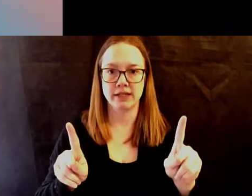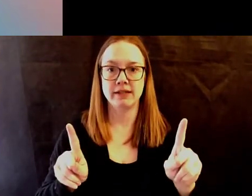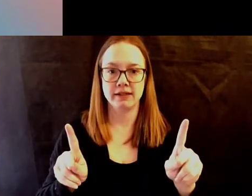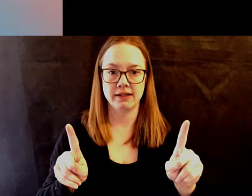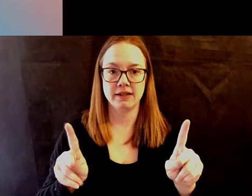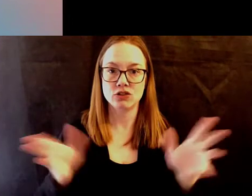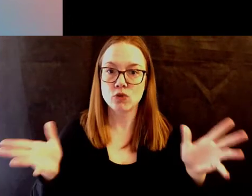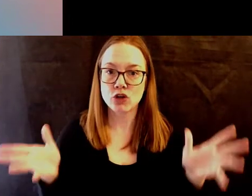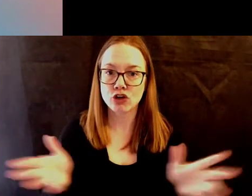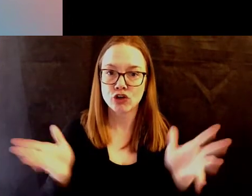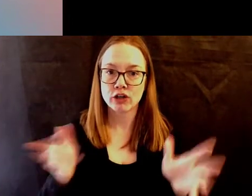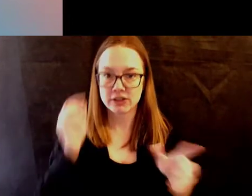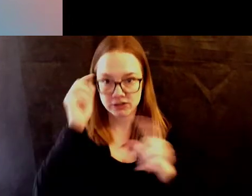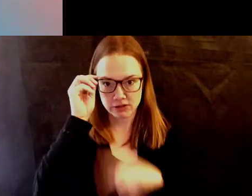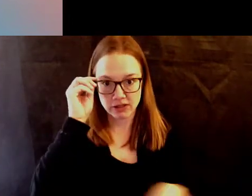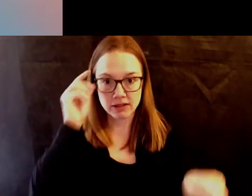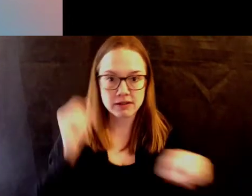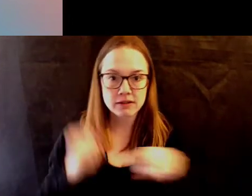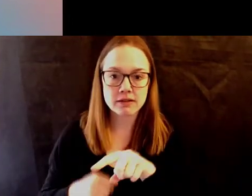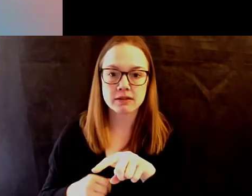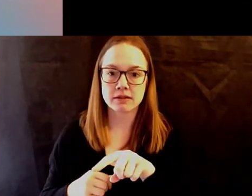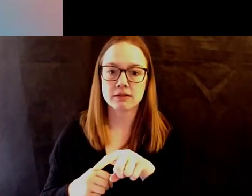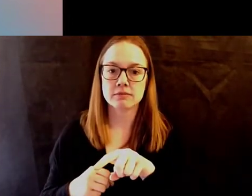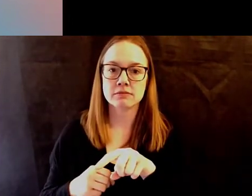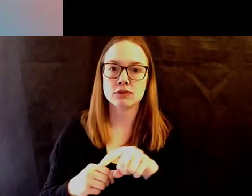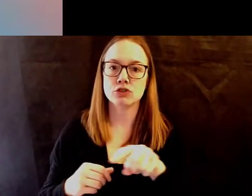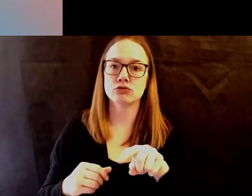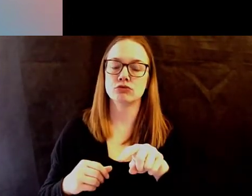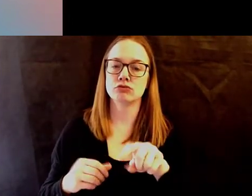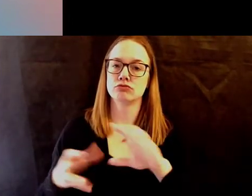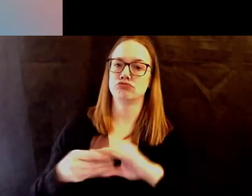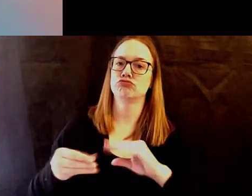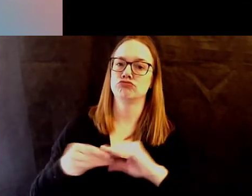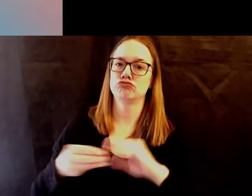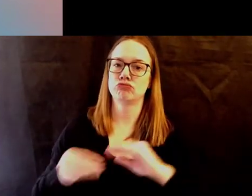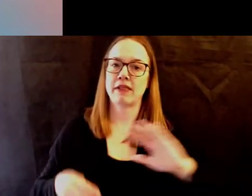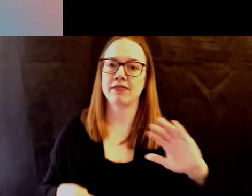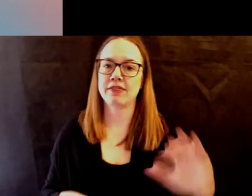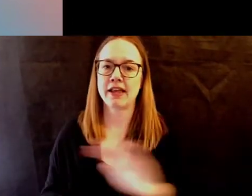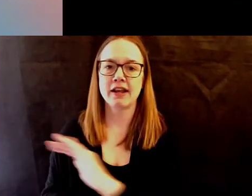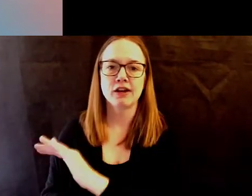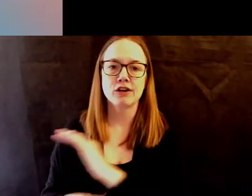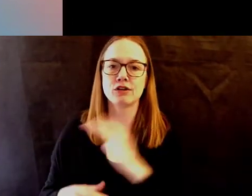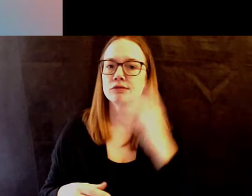those individuals to be heard in these various rooms